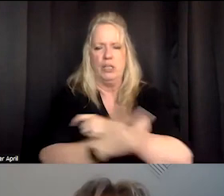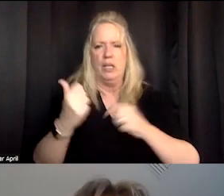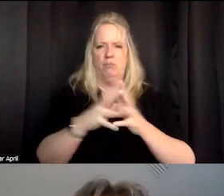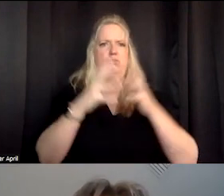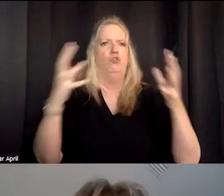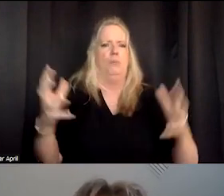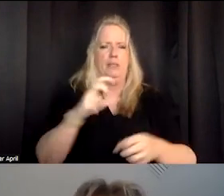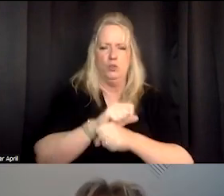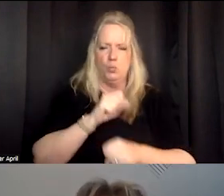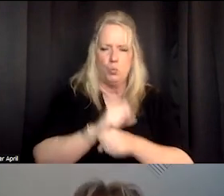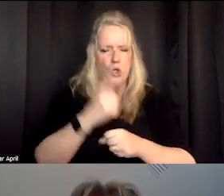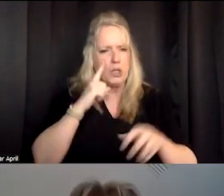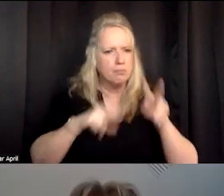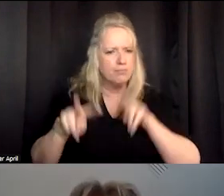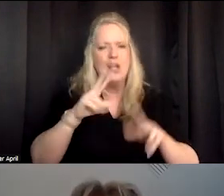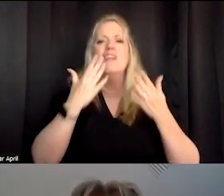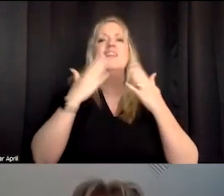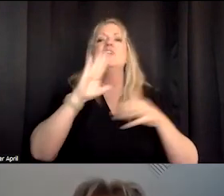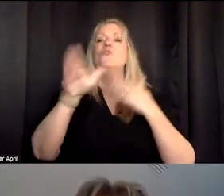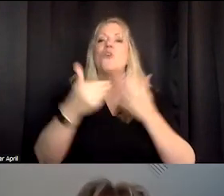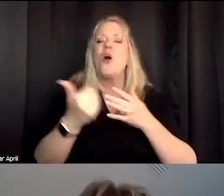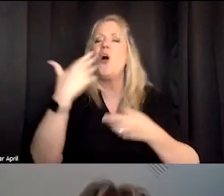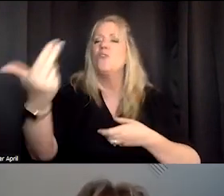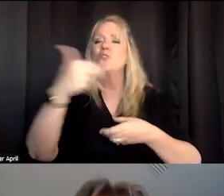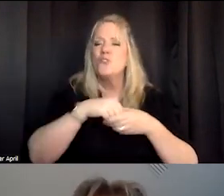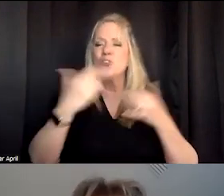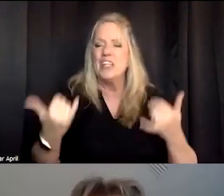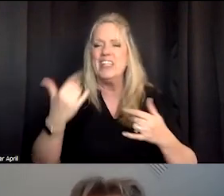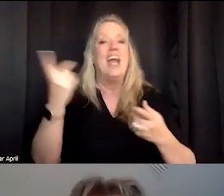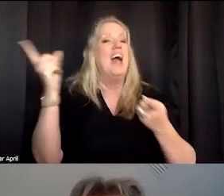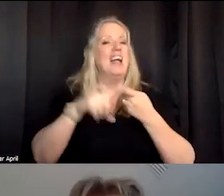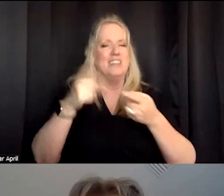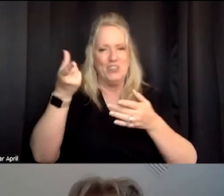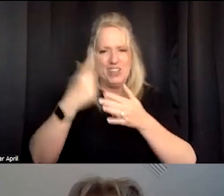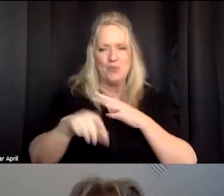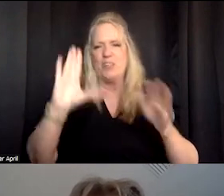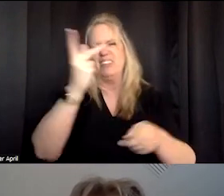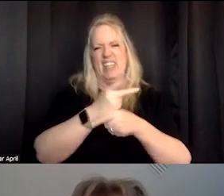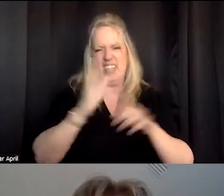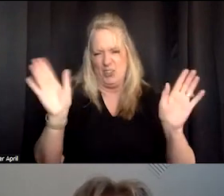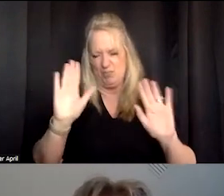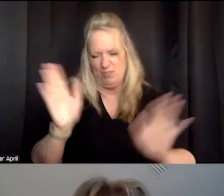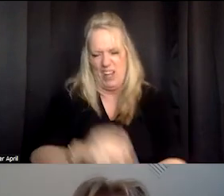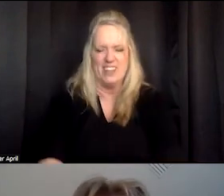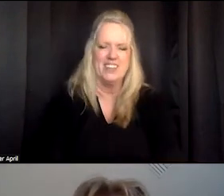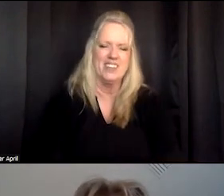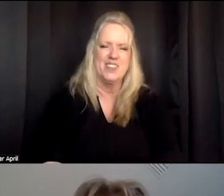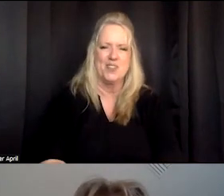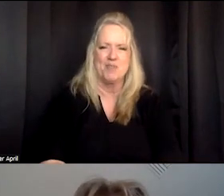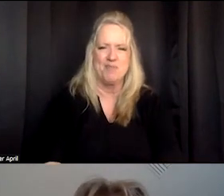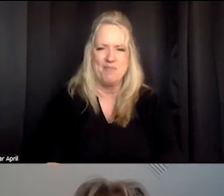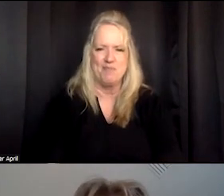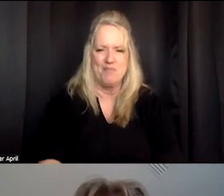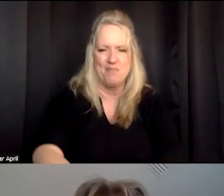OF LOOKING AT DATA. THANK YOU ALL FOR JOINING THE CRISIS JAM. UNTIL NEXT WEEK. TAKE CARE.